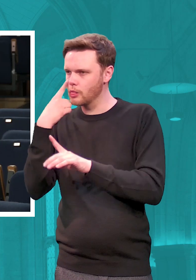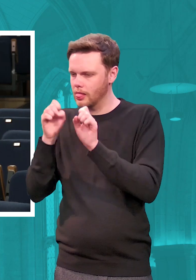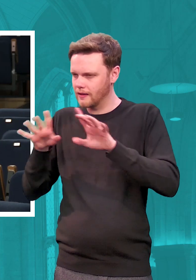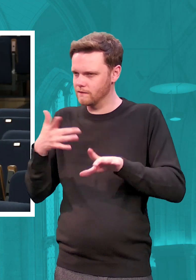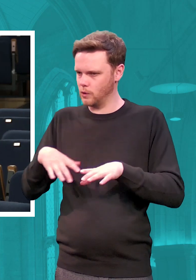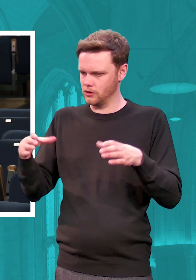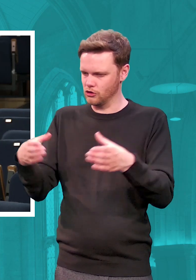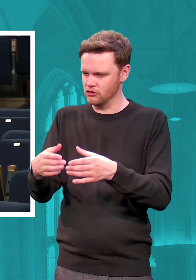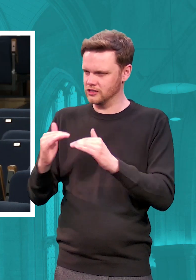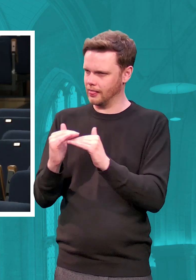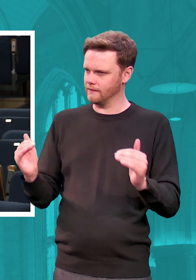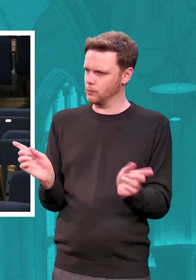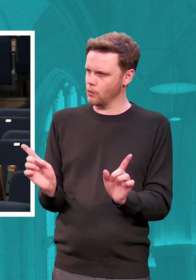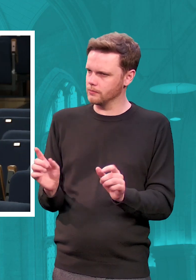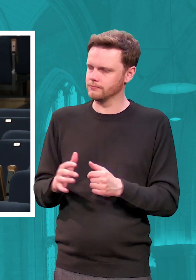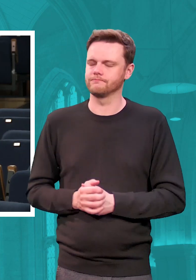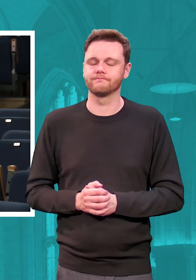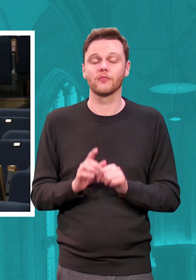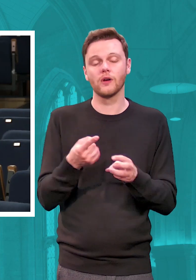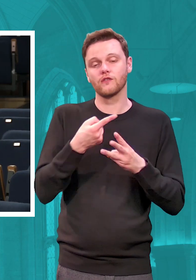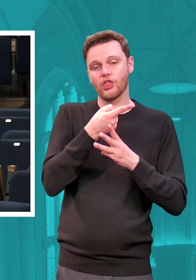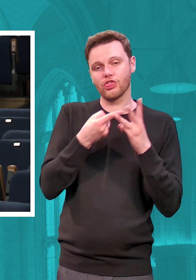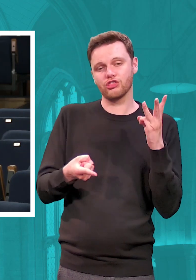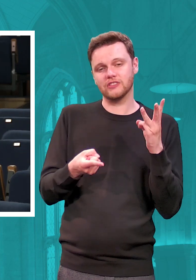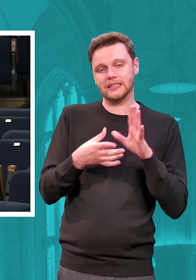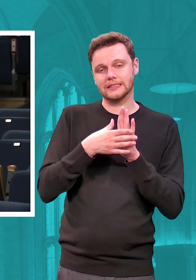Well, Dave, here are three examples to offer.